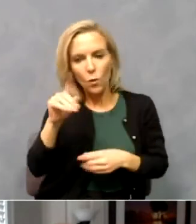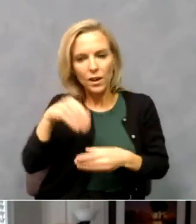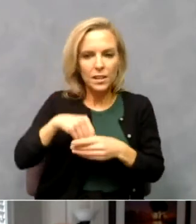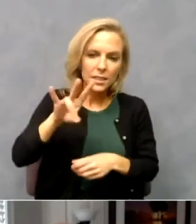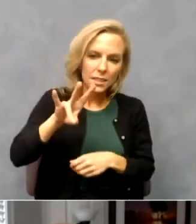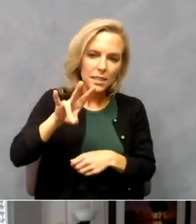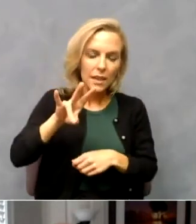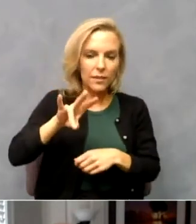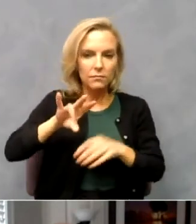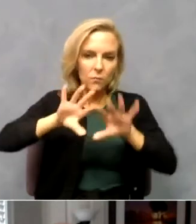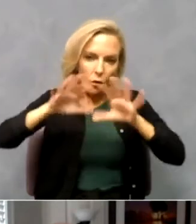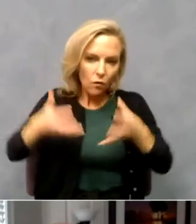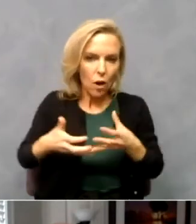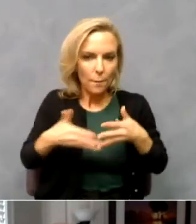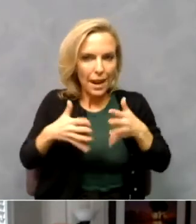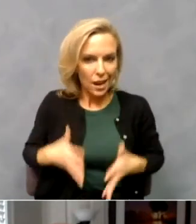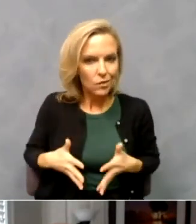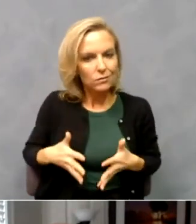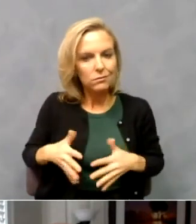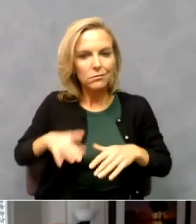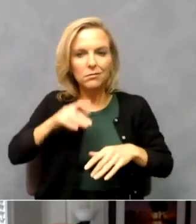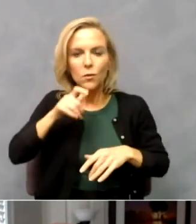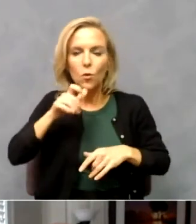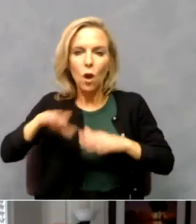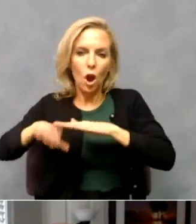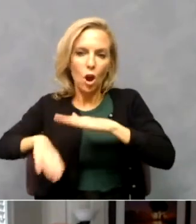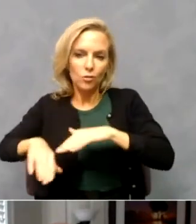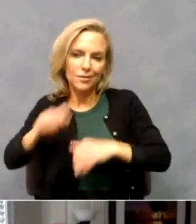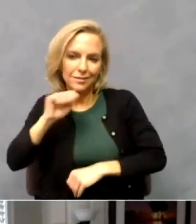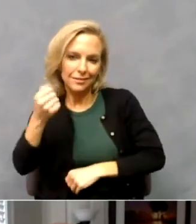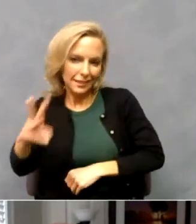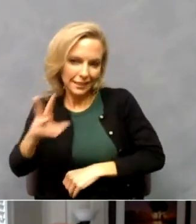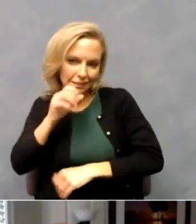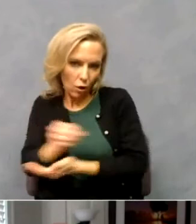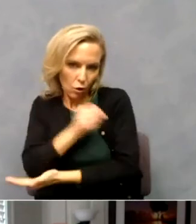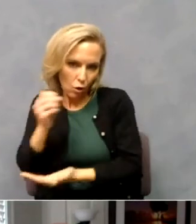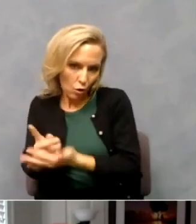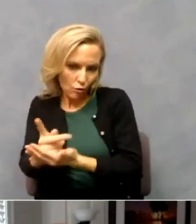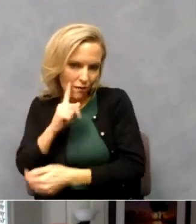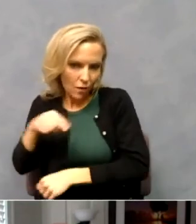the people under 16 are not authorized for, the vaccines can have access